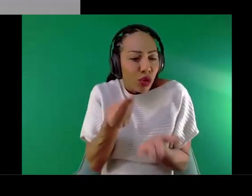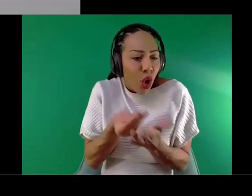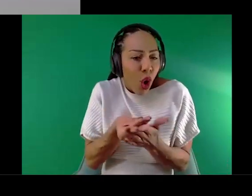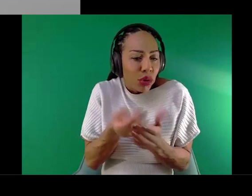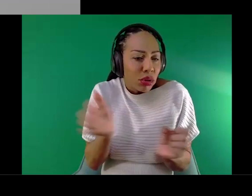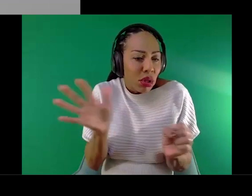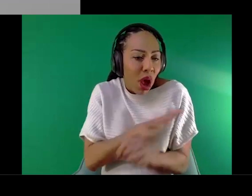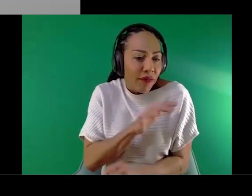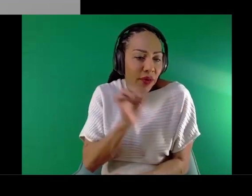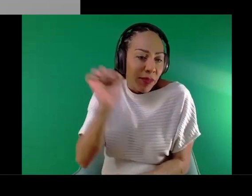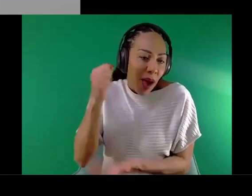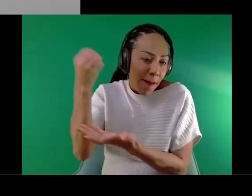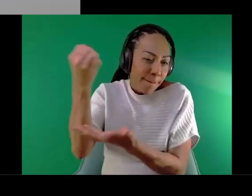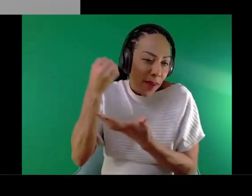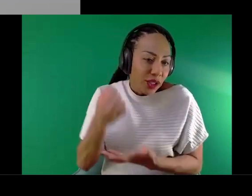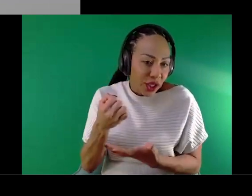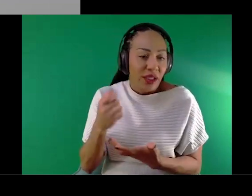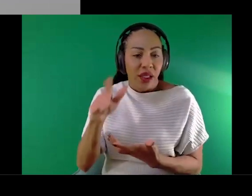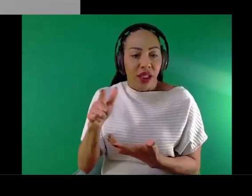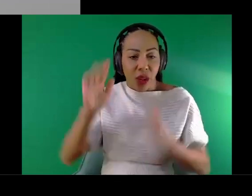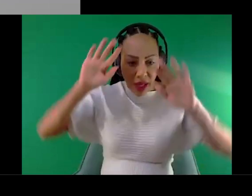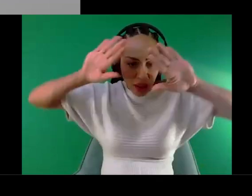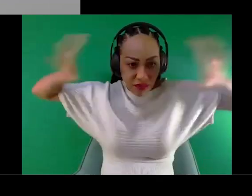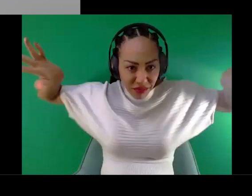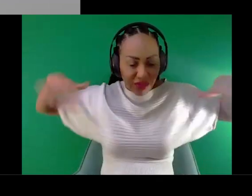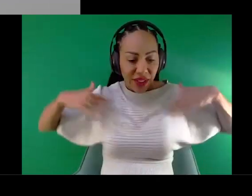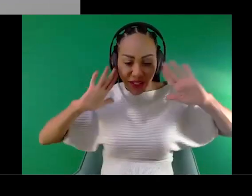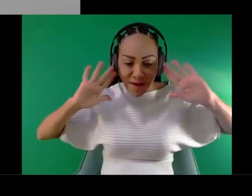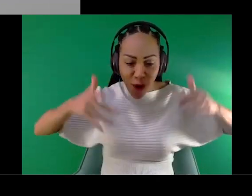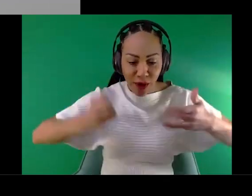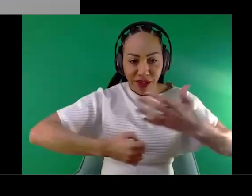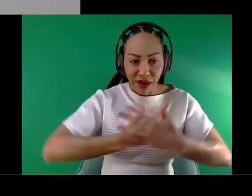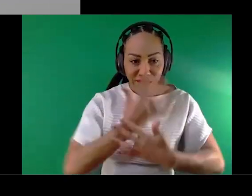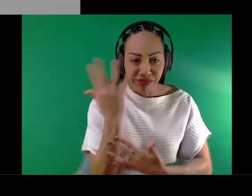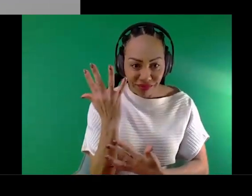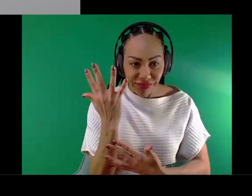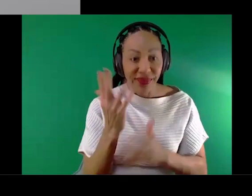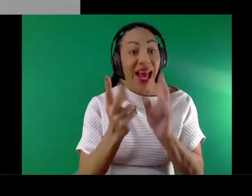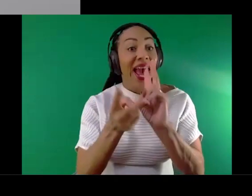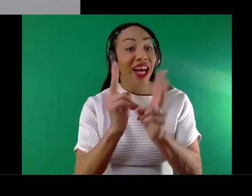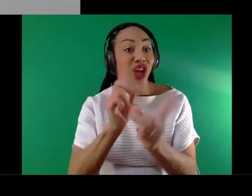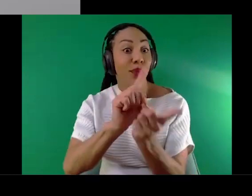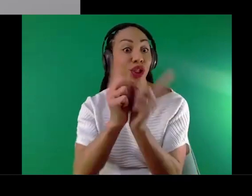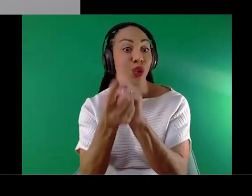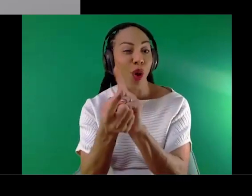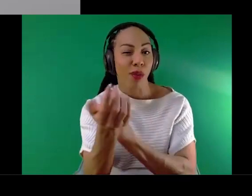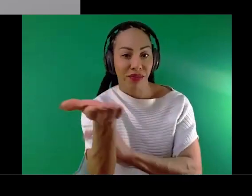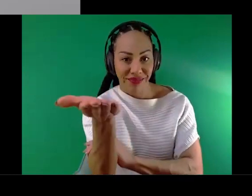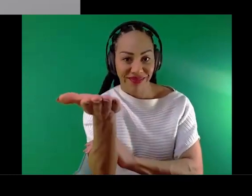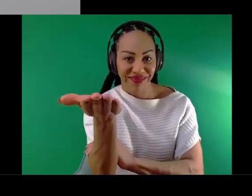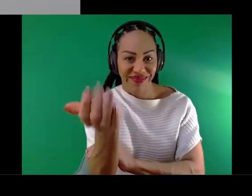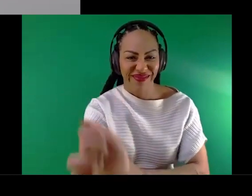be inspired and contaminated some are dedicated to a particular or specific artistic discipline